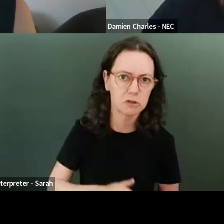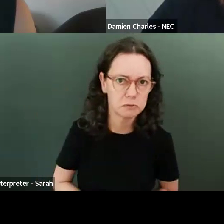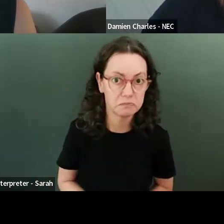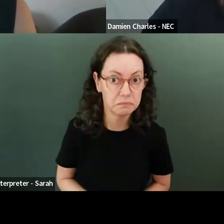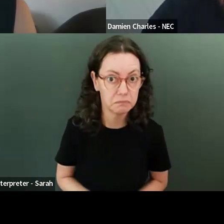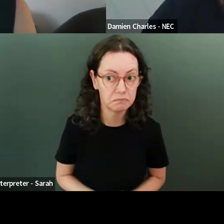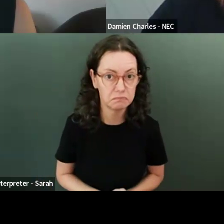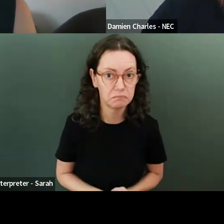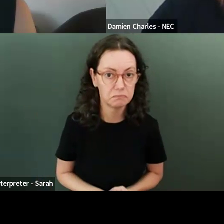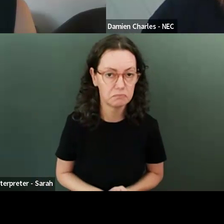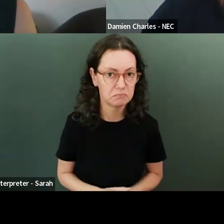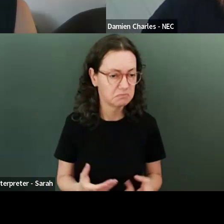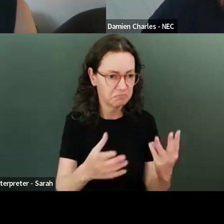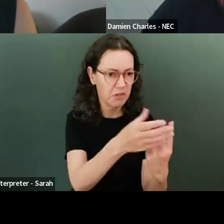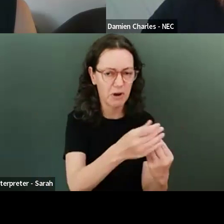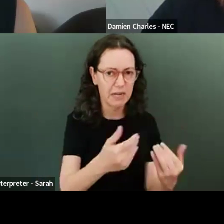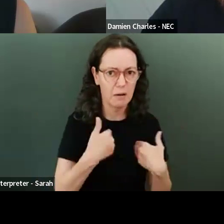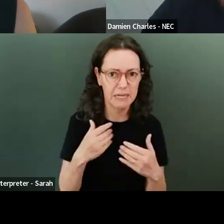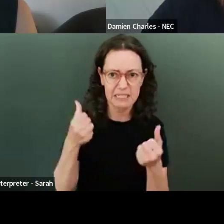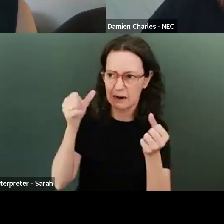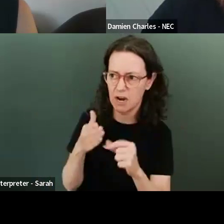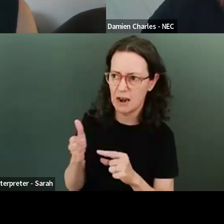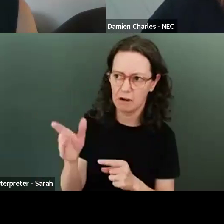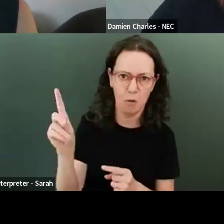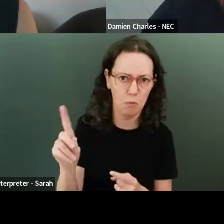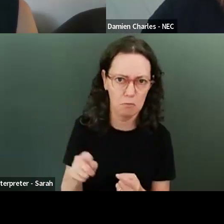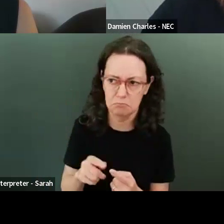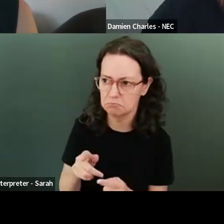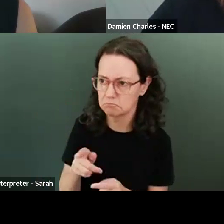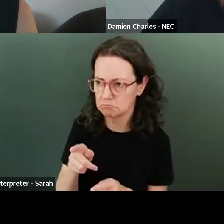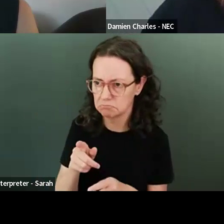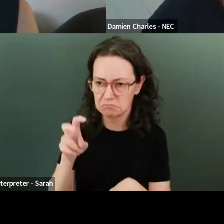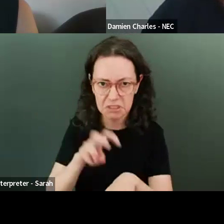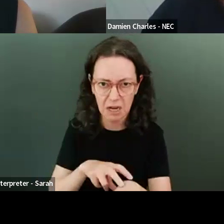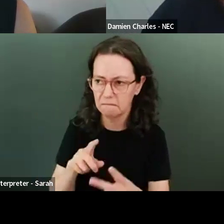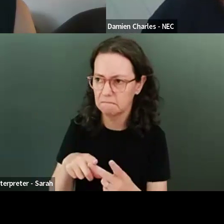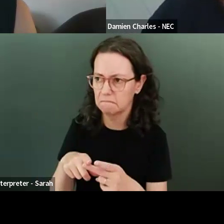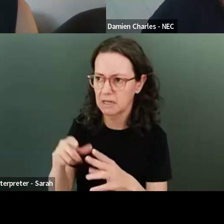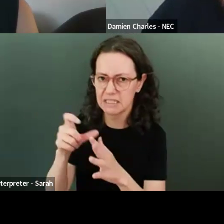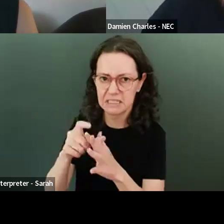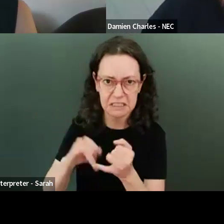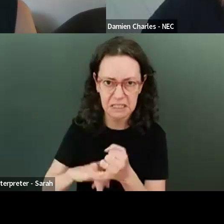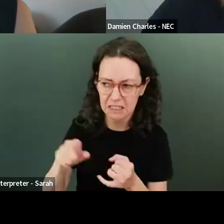could be schools, it could be a